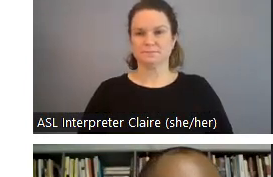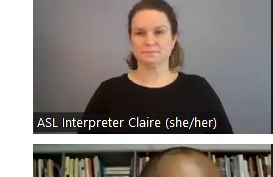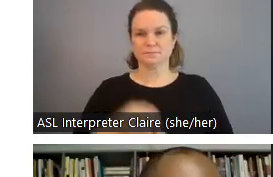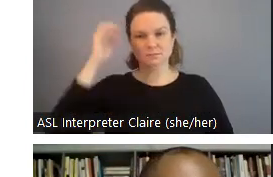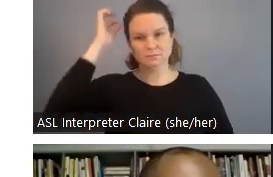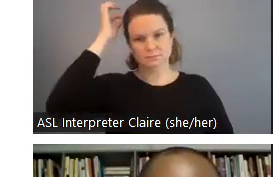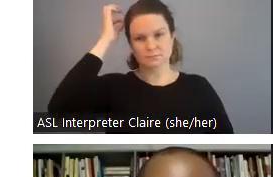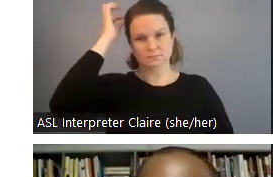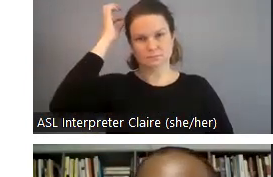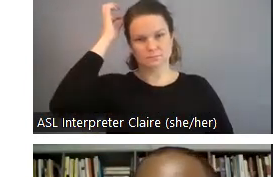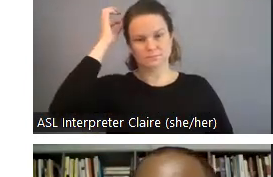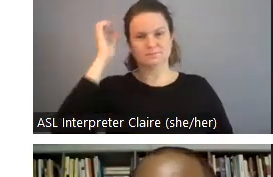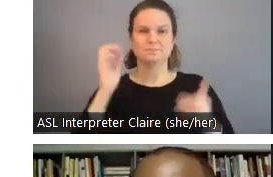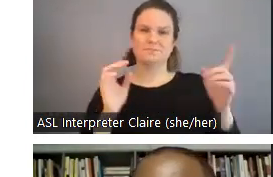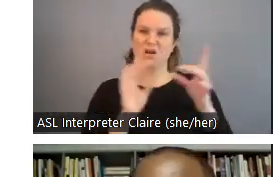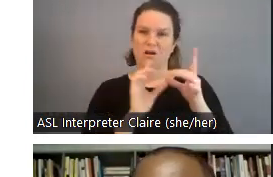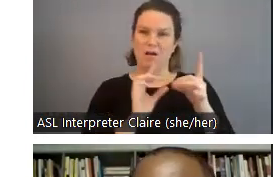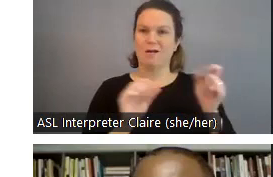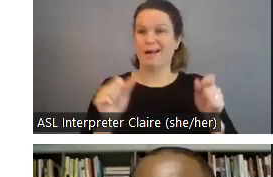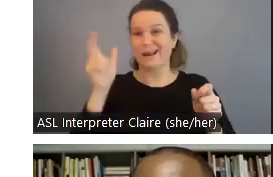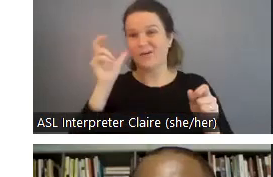I can hear you just fine.